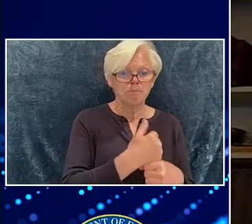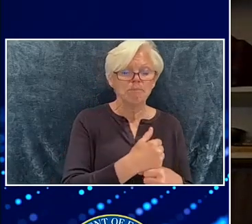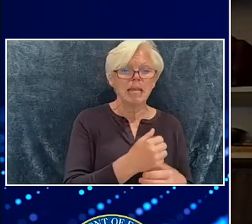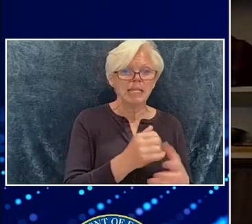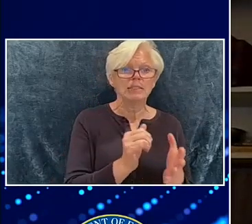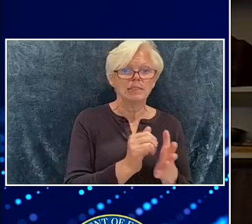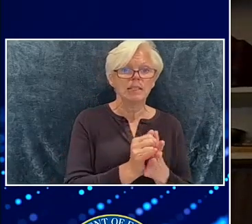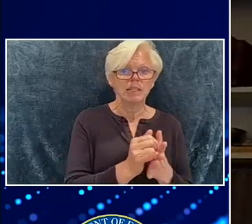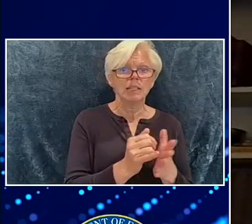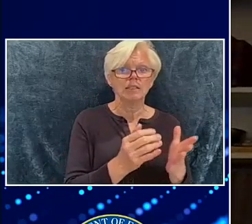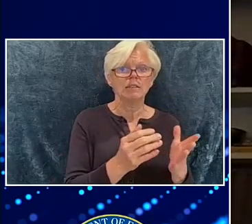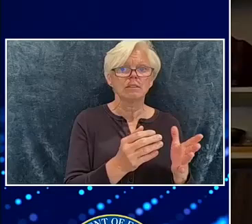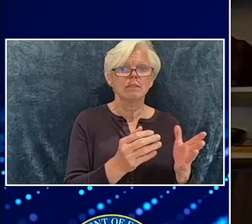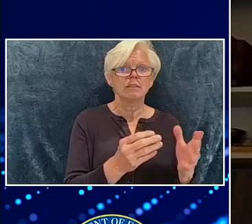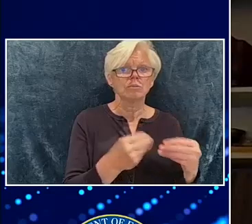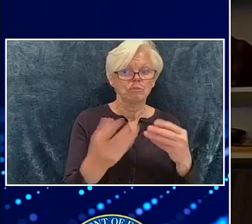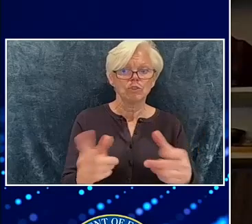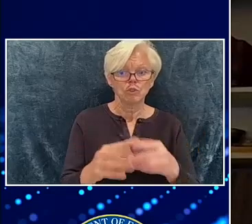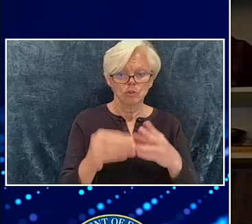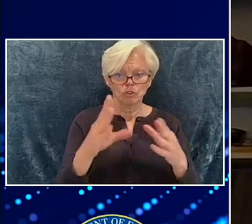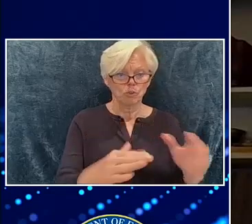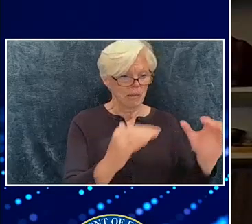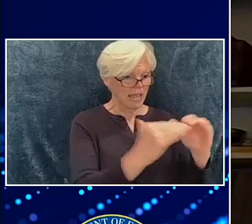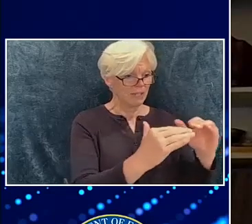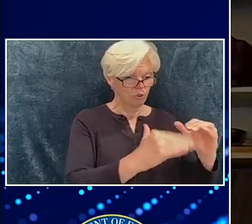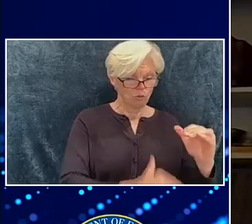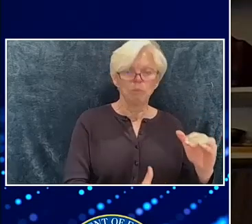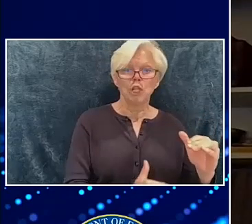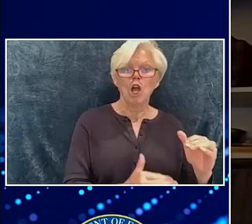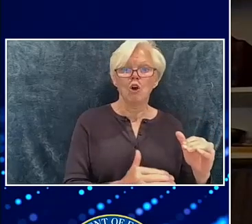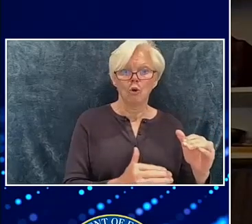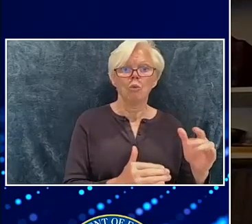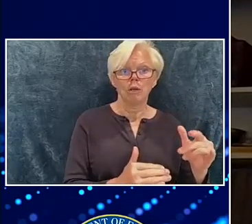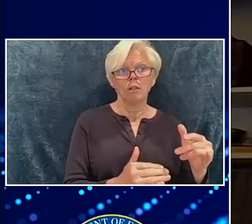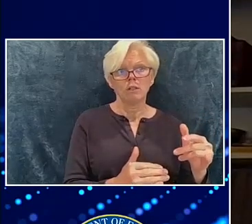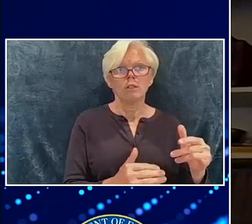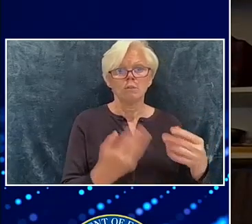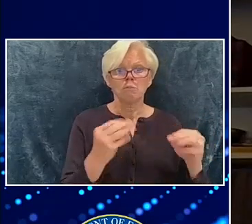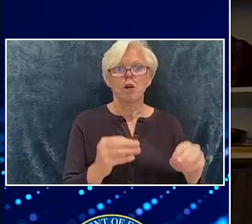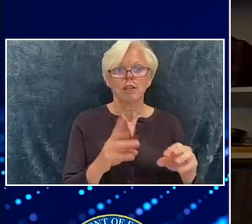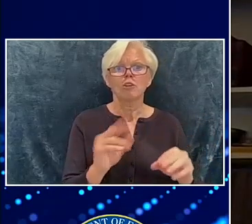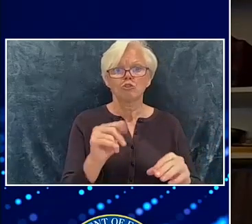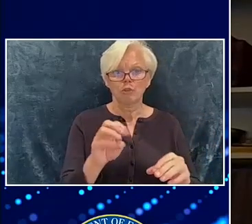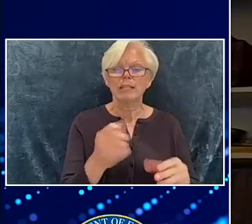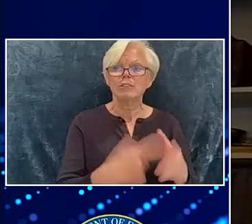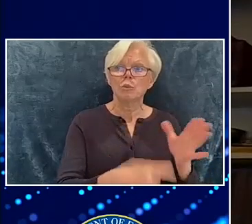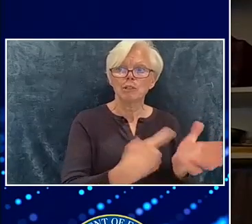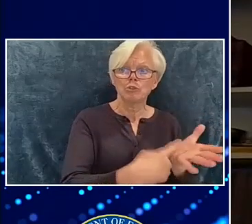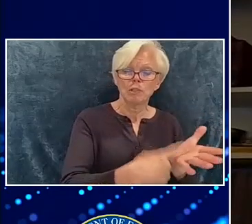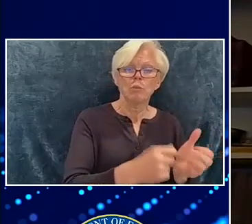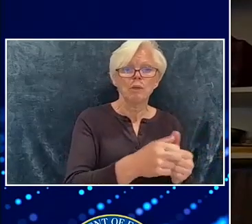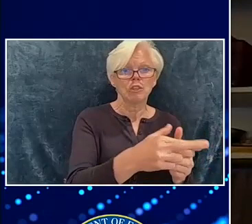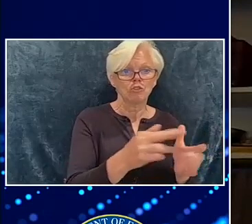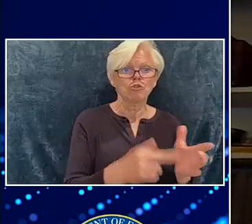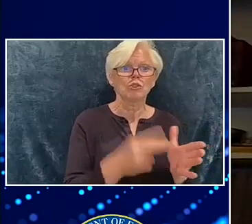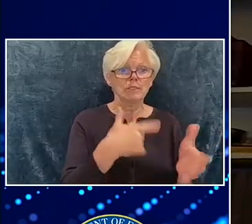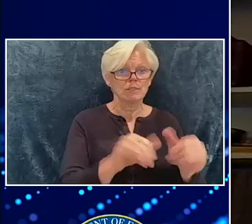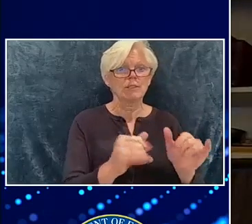rates. So where you- what you've just discussed, you know, would, under these rules obviously still require the students the authorization.